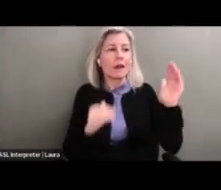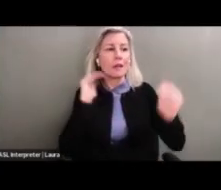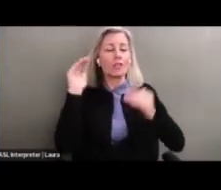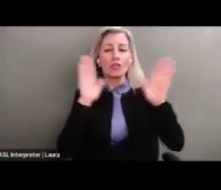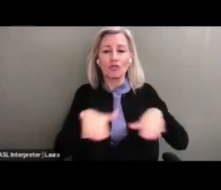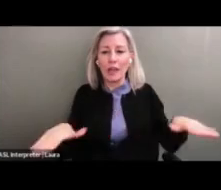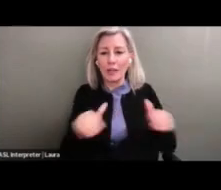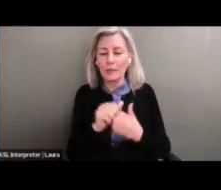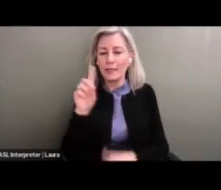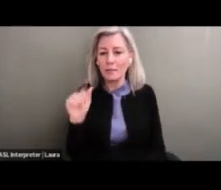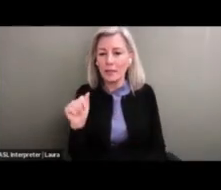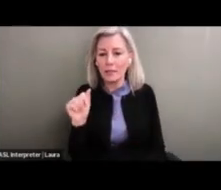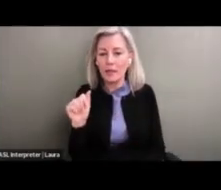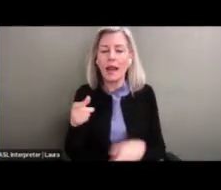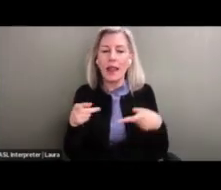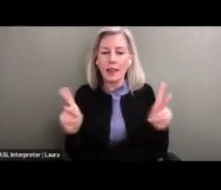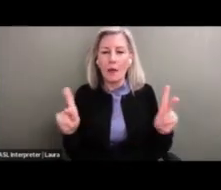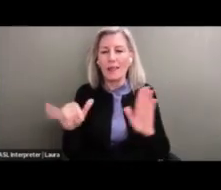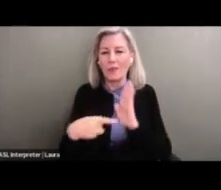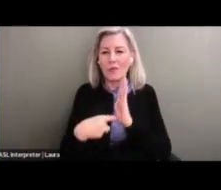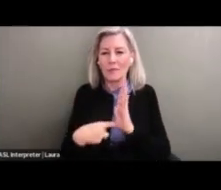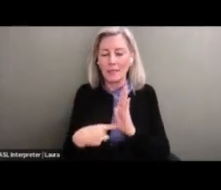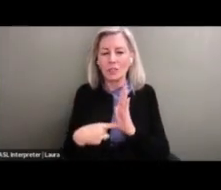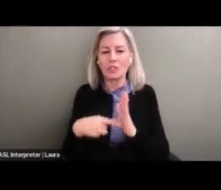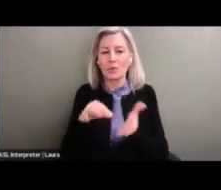allowing self attestation,